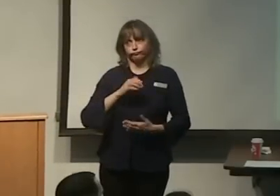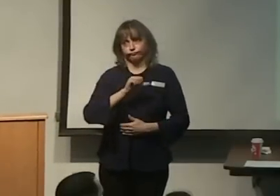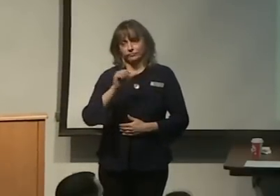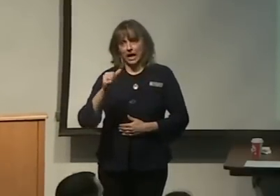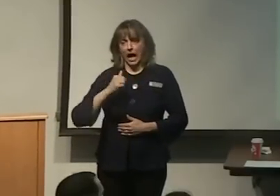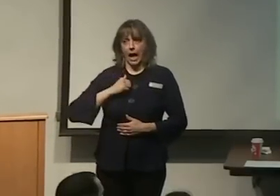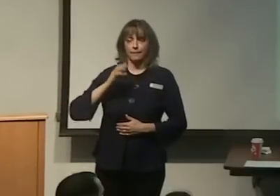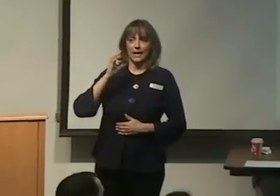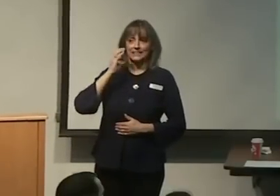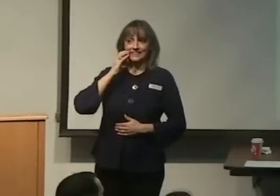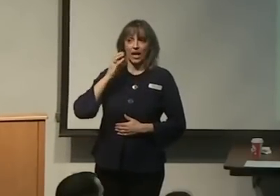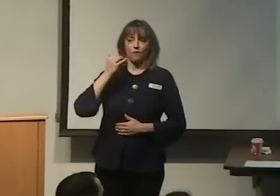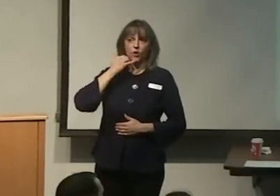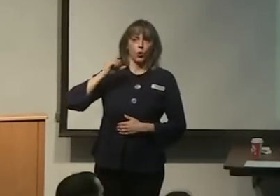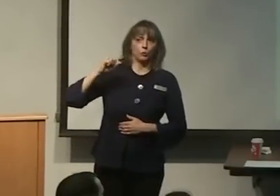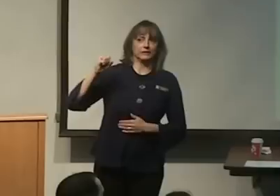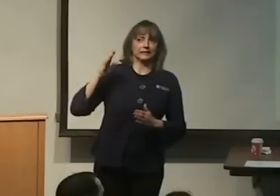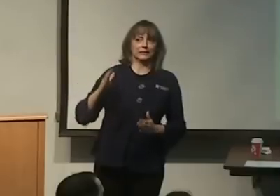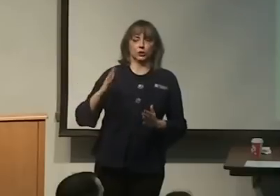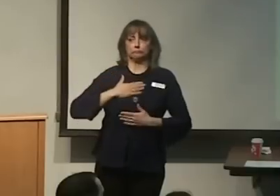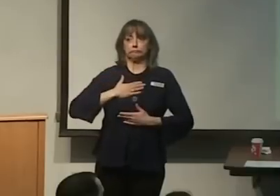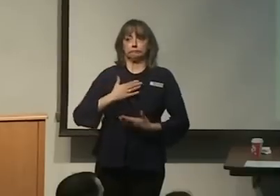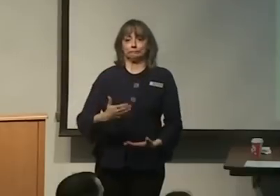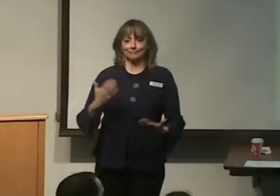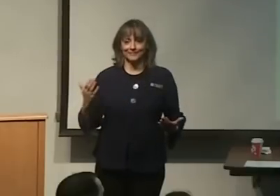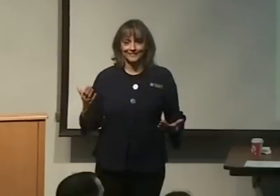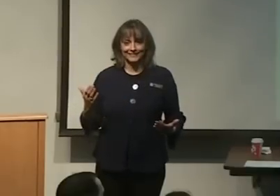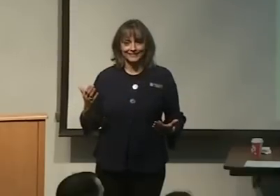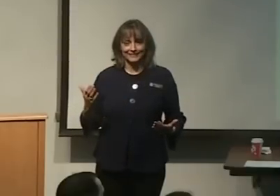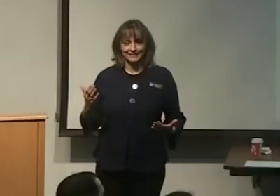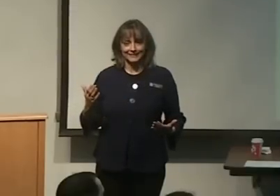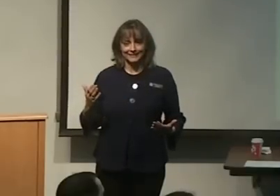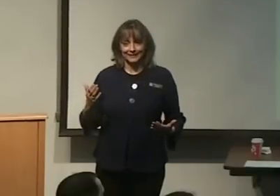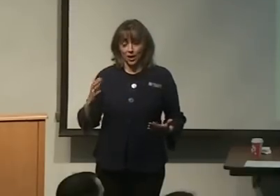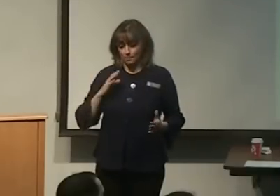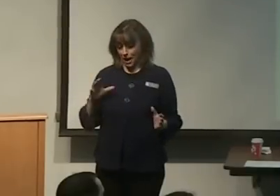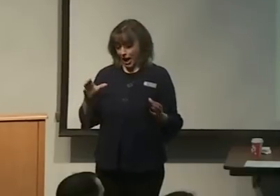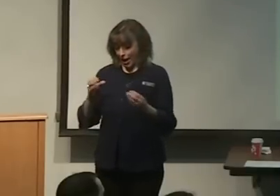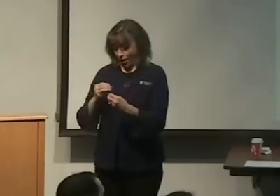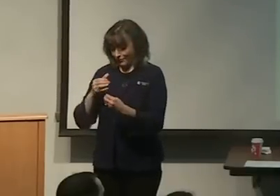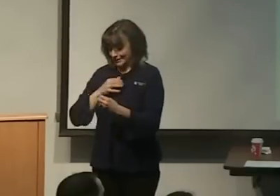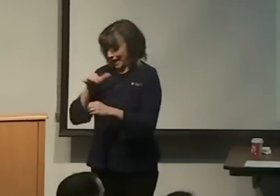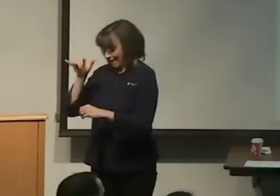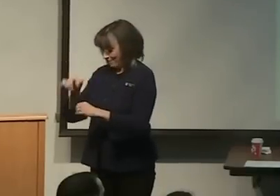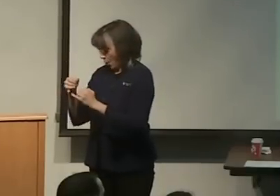I had a phone at home, and I had 20 blissful minutes in the car every day with no phone.